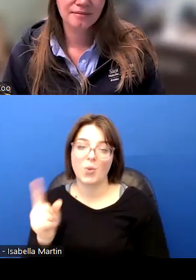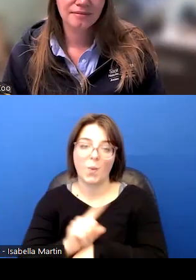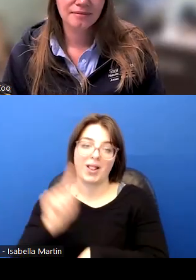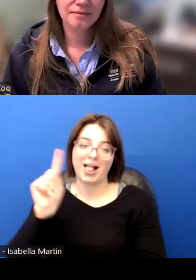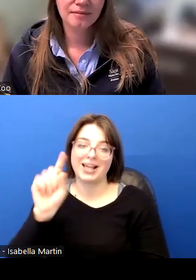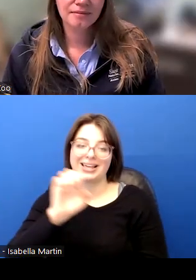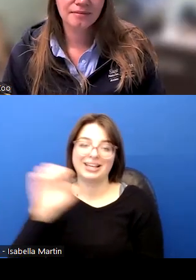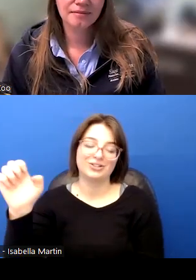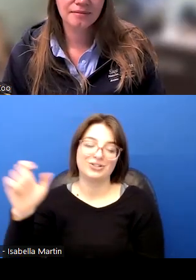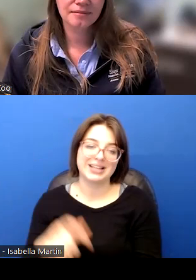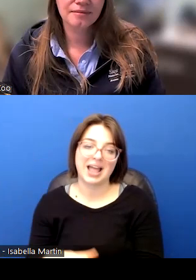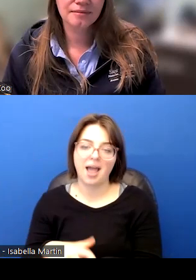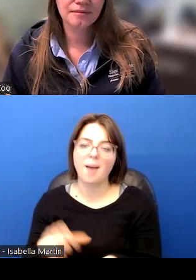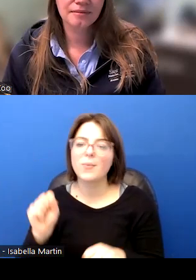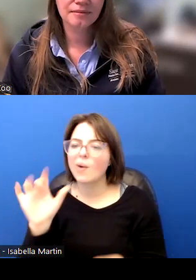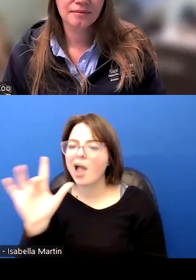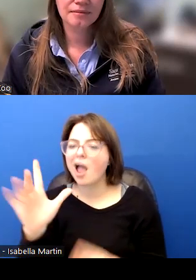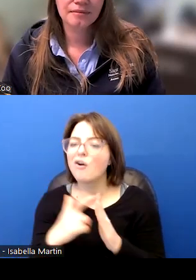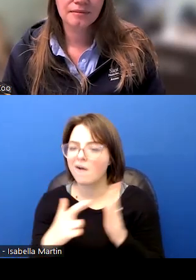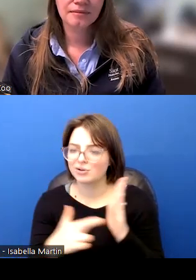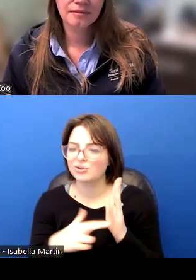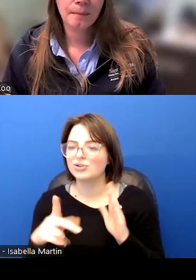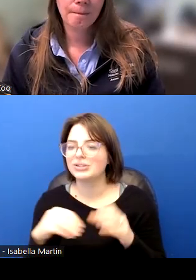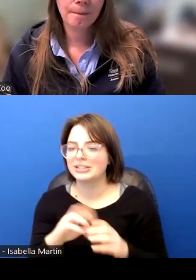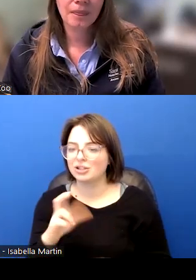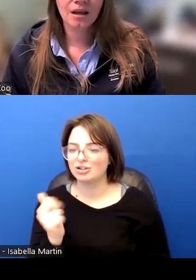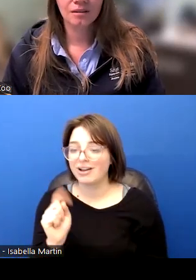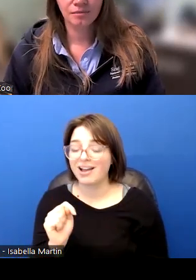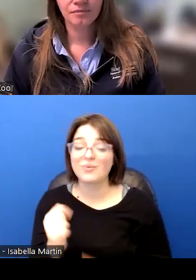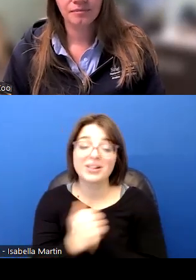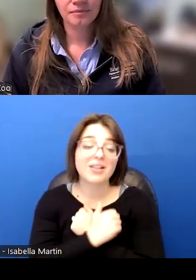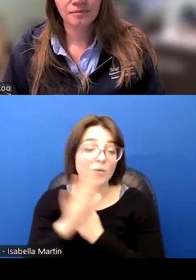are in the chat uh and again we'd love your feedback on today's program you will see a